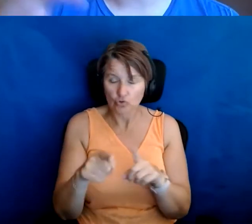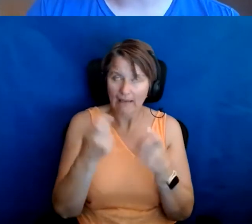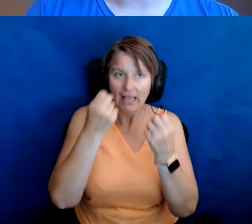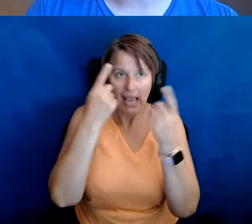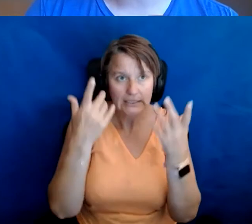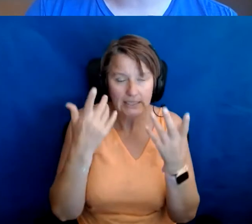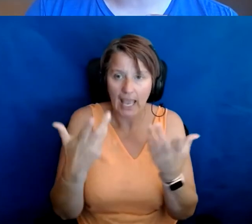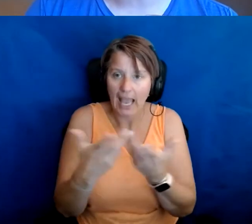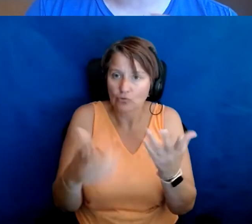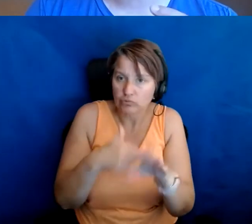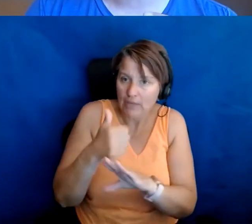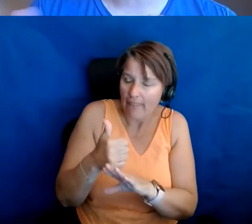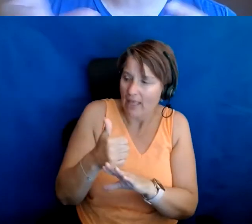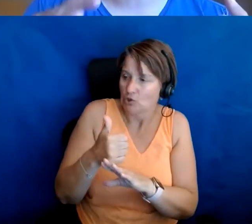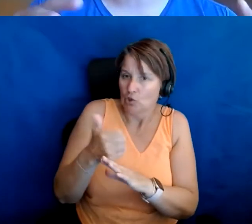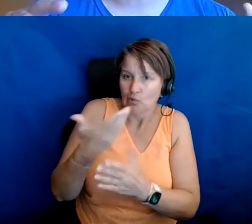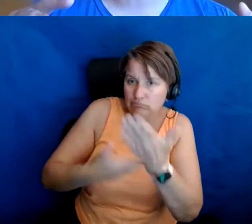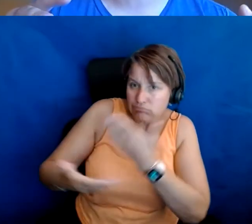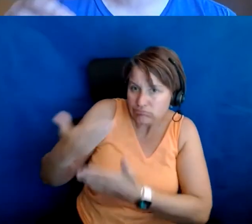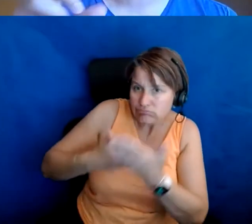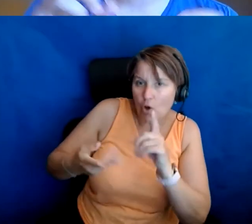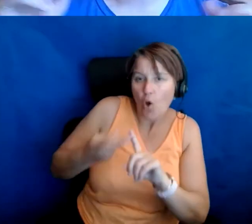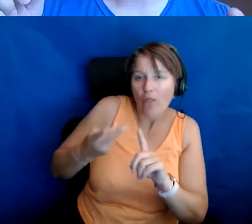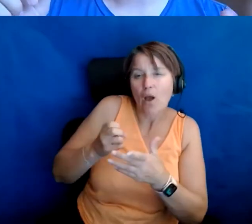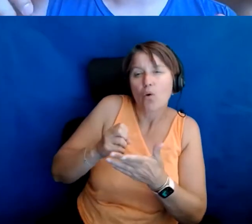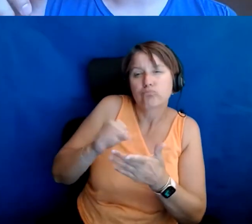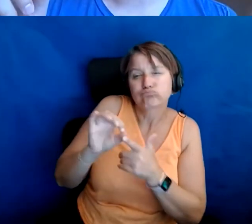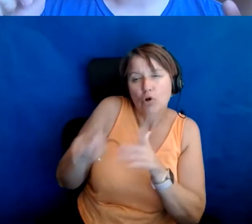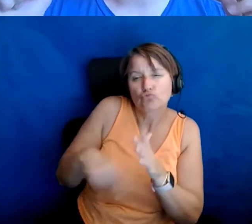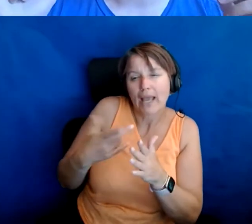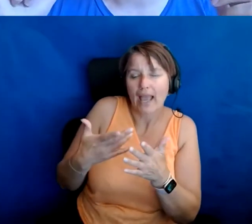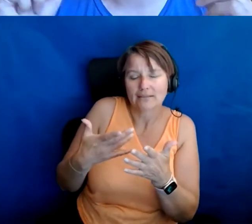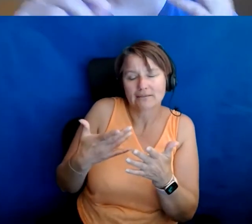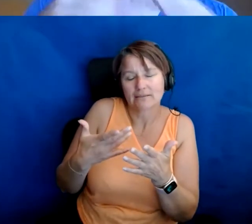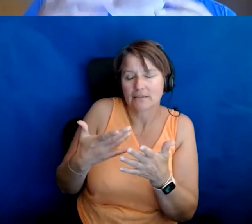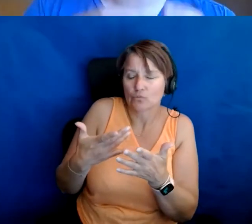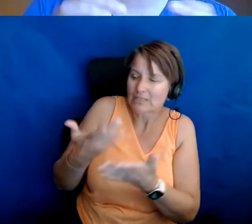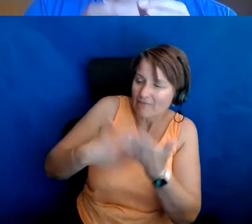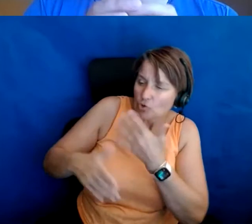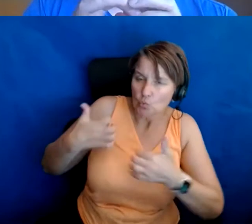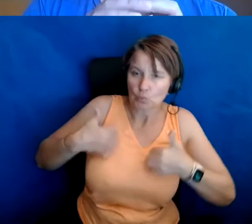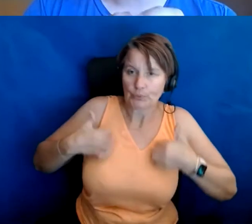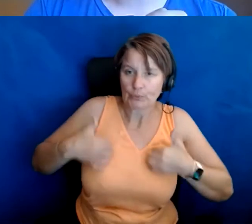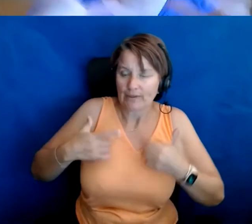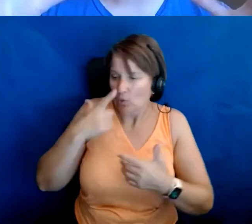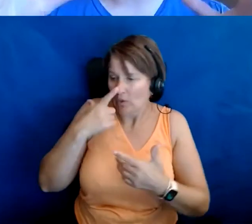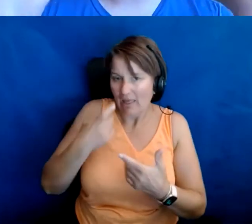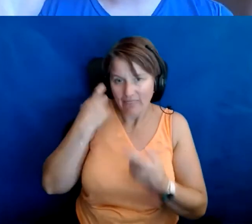talking about another project that was giving you inspiration. So, in some ways, you could think about your project is going out like you said,